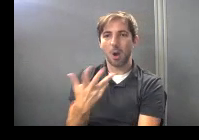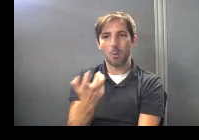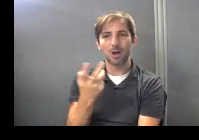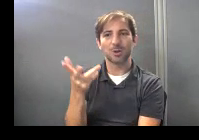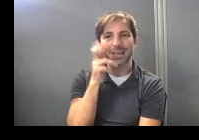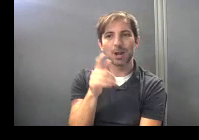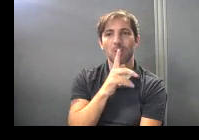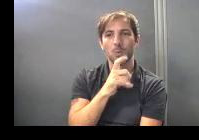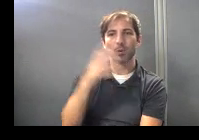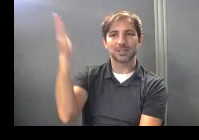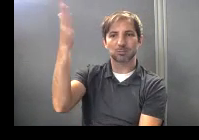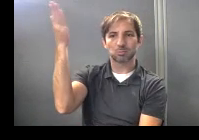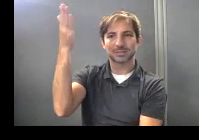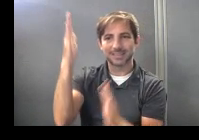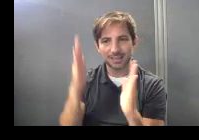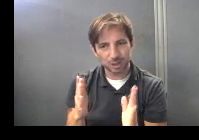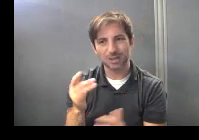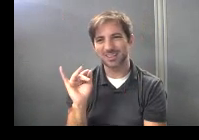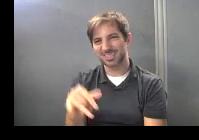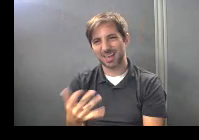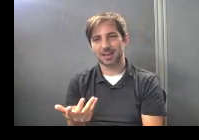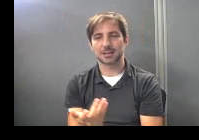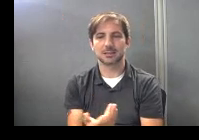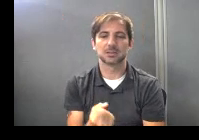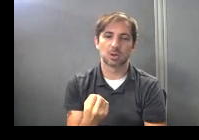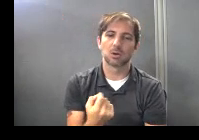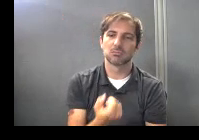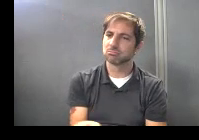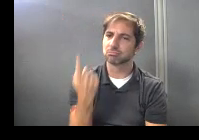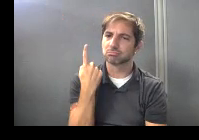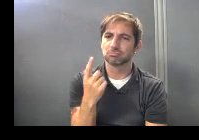SPEAKING. WE TOTALLY GET THAT.